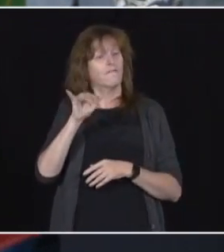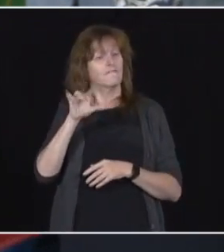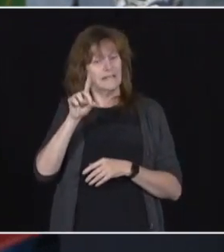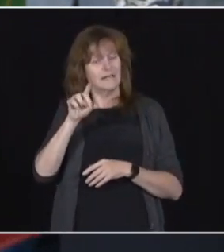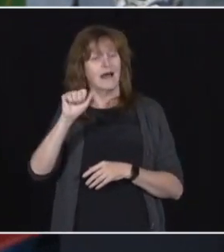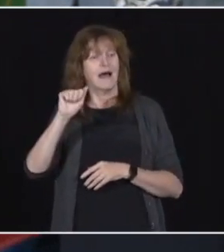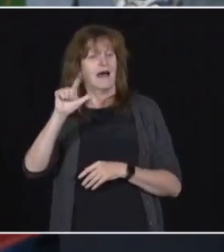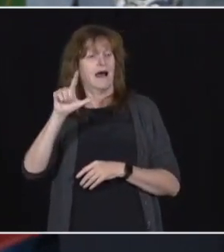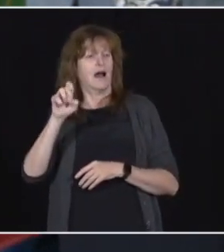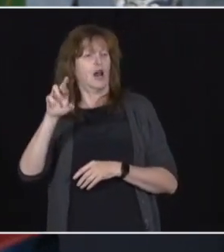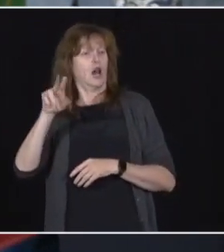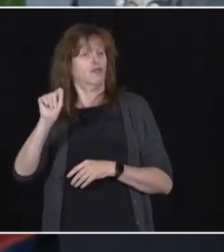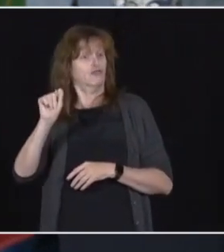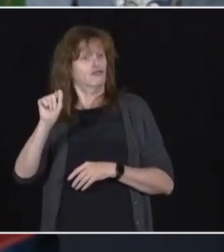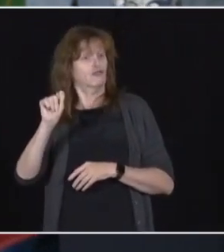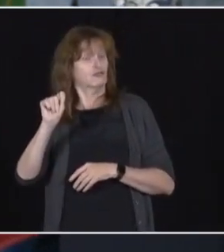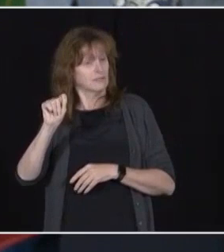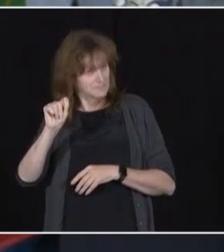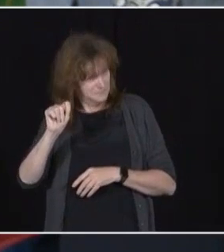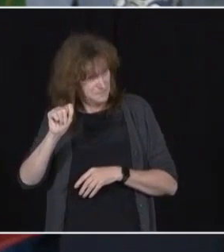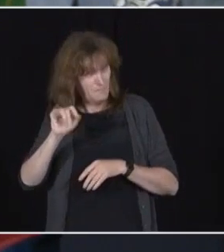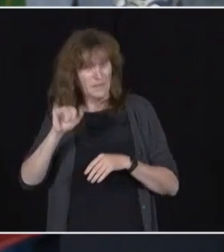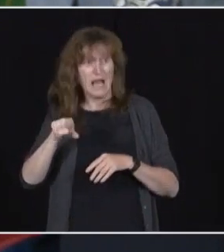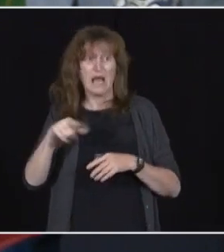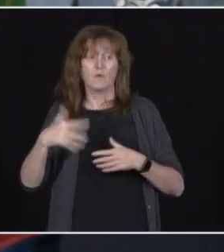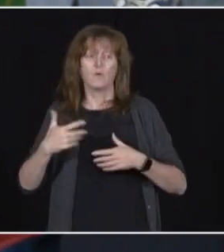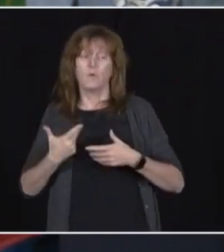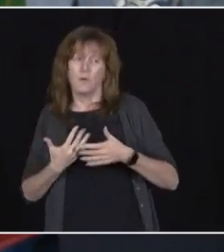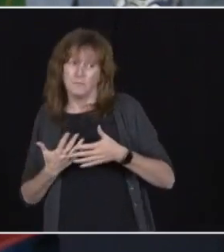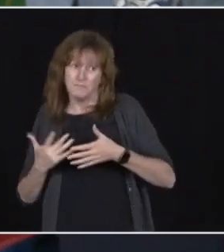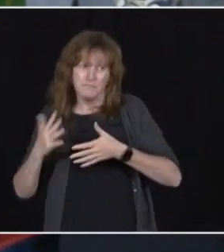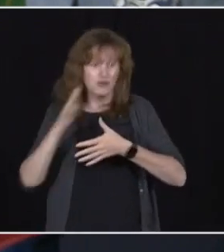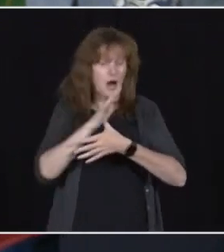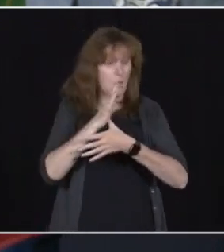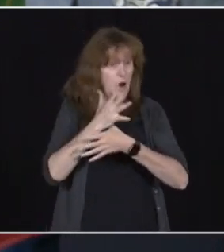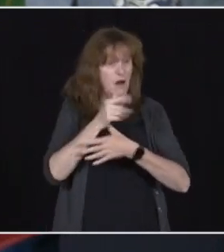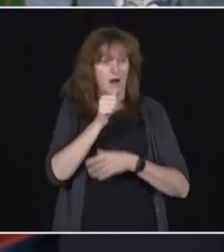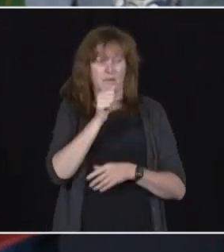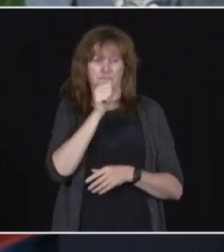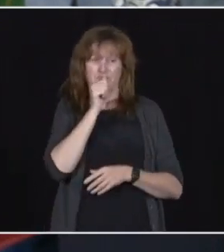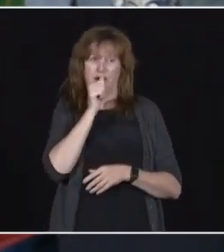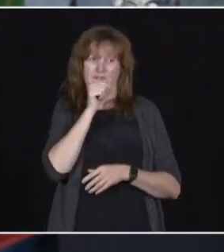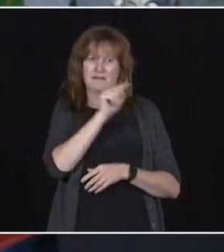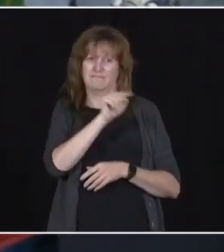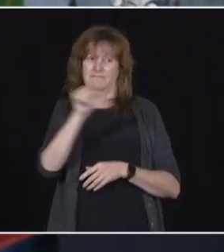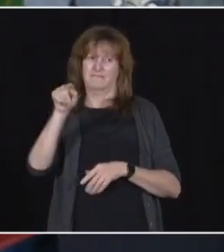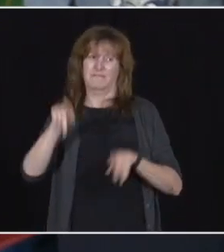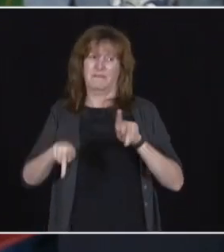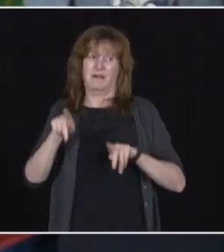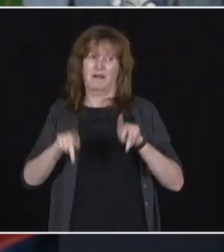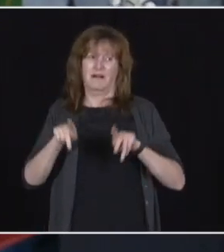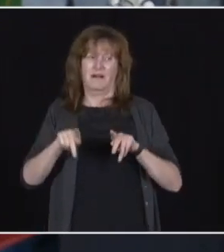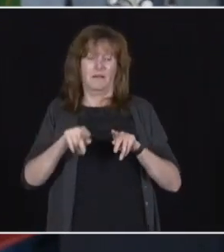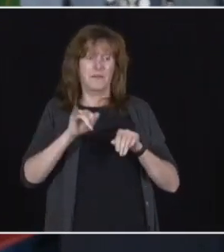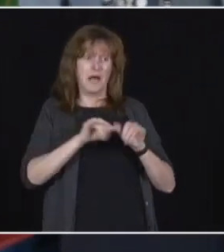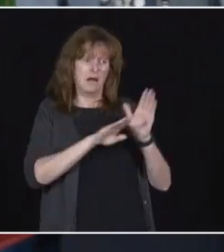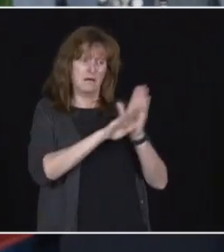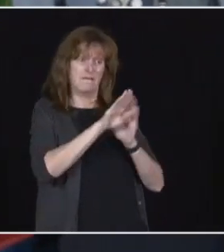I want to be clear, personal privacy was our number one priority as we worked to develop this app. In partnership with the federal government,